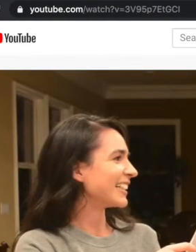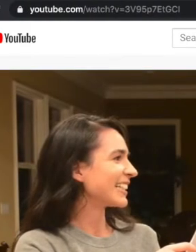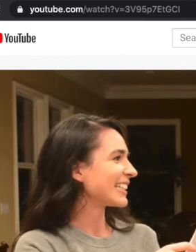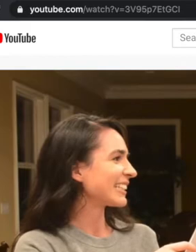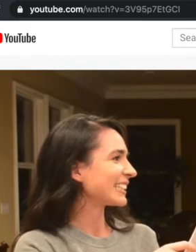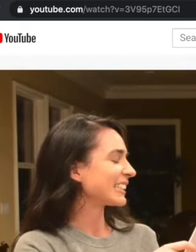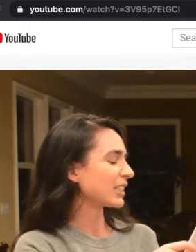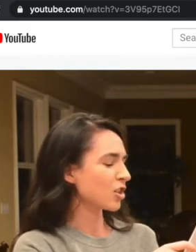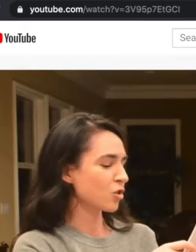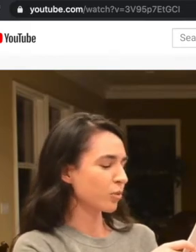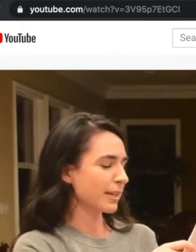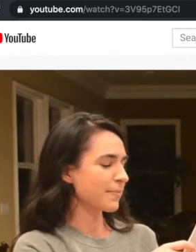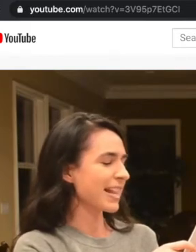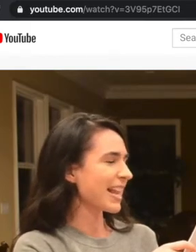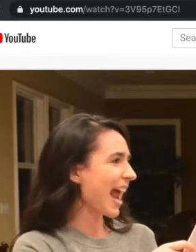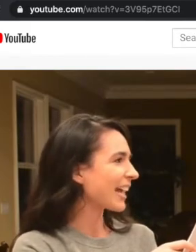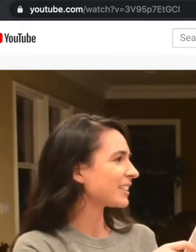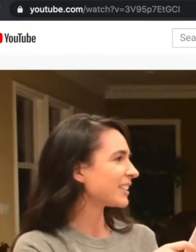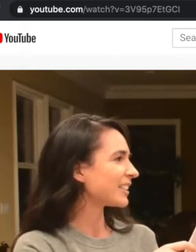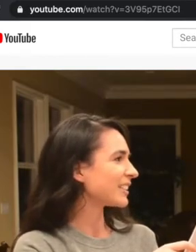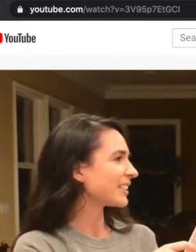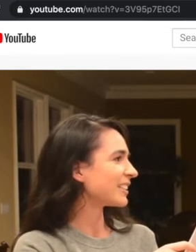[youtube audio]